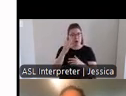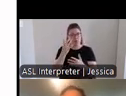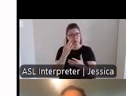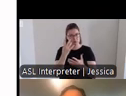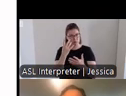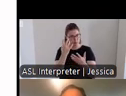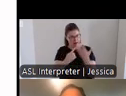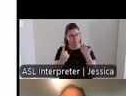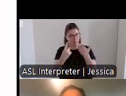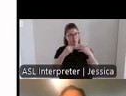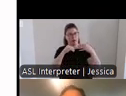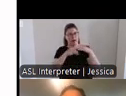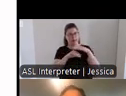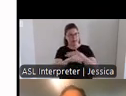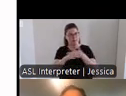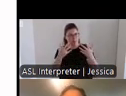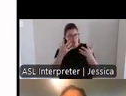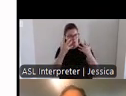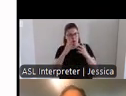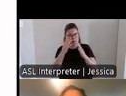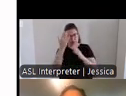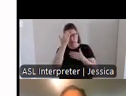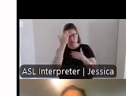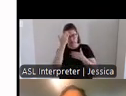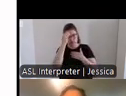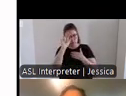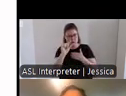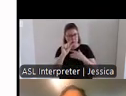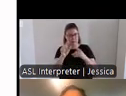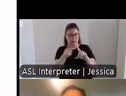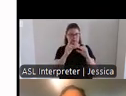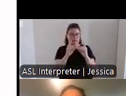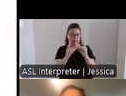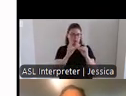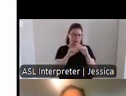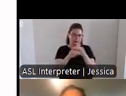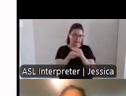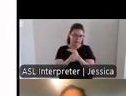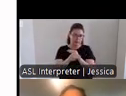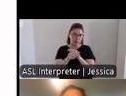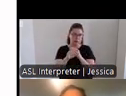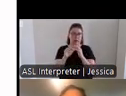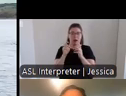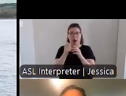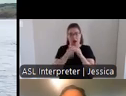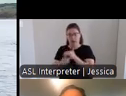a little bit of a background in, um, digital accessibility in the WCAG context.